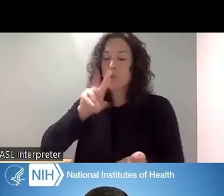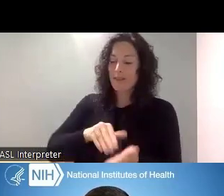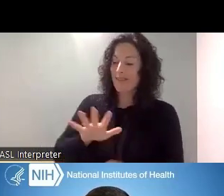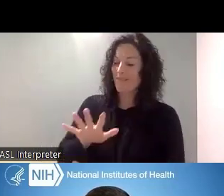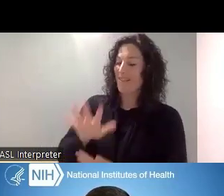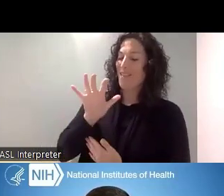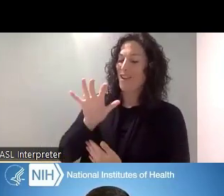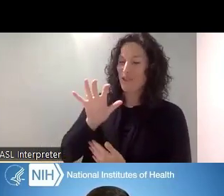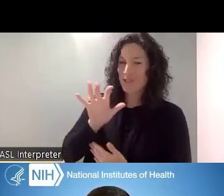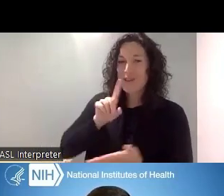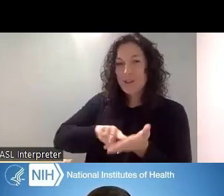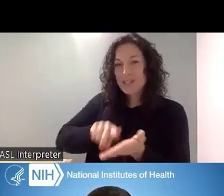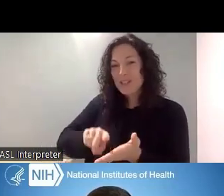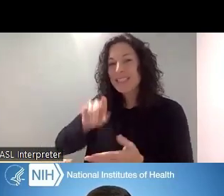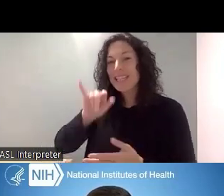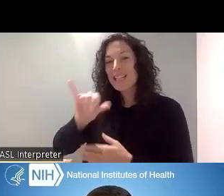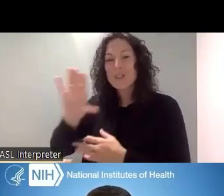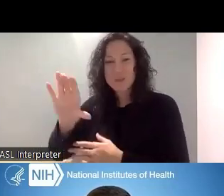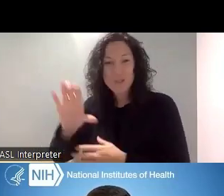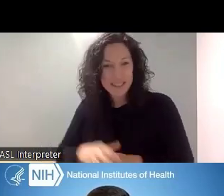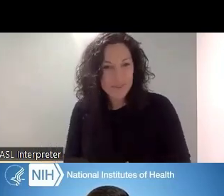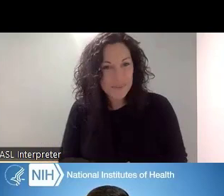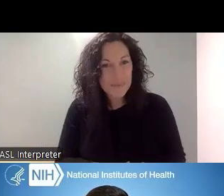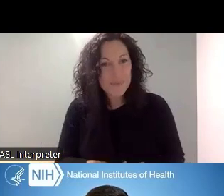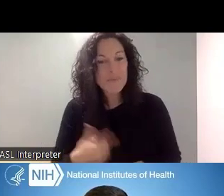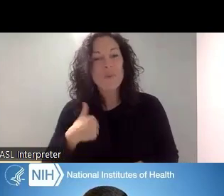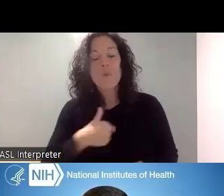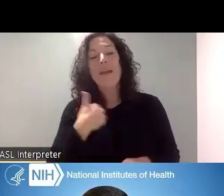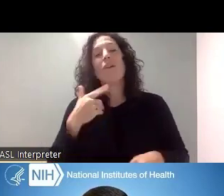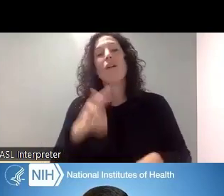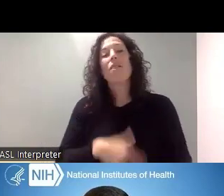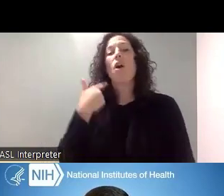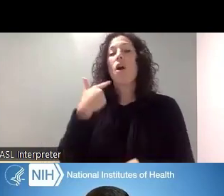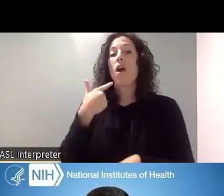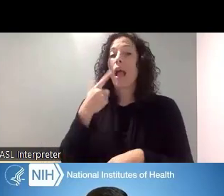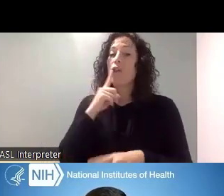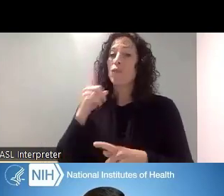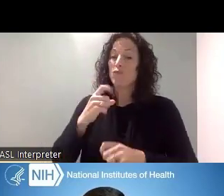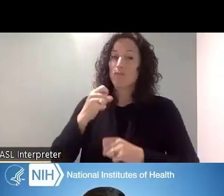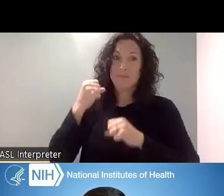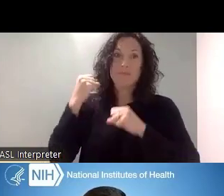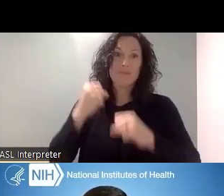The NIH also has a long and robust interest in international research. And so you may be wondering